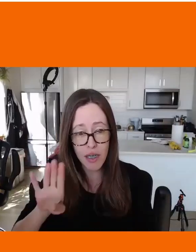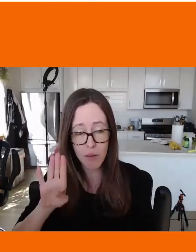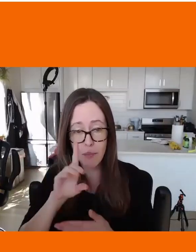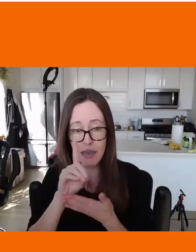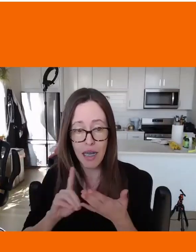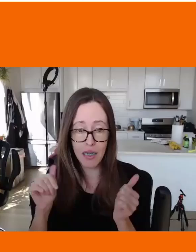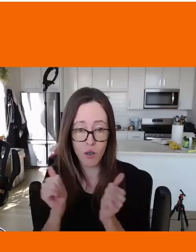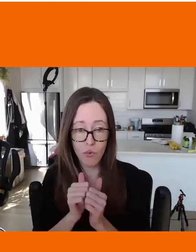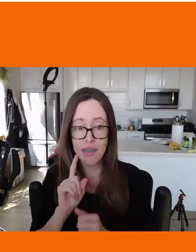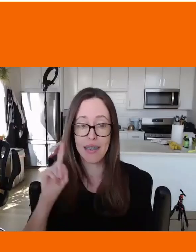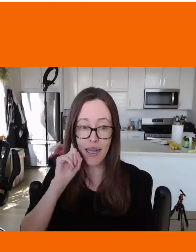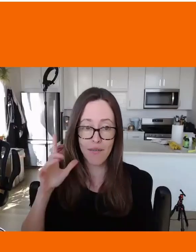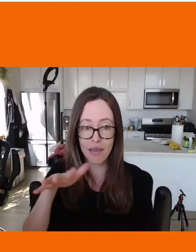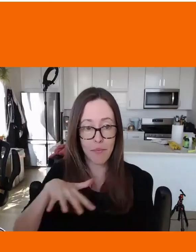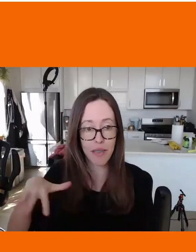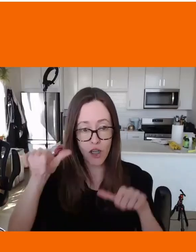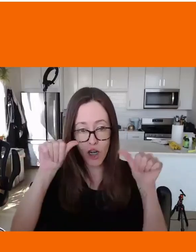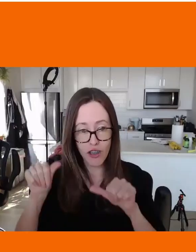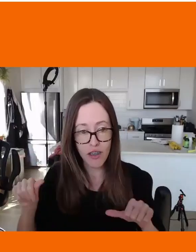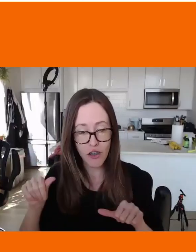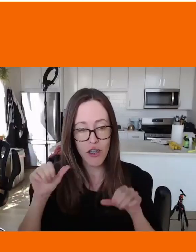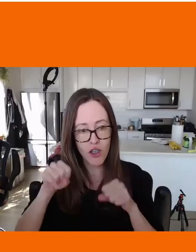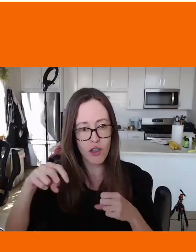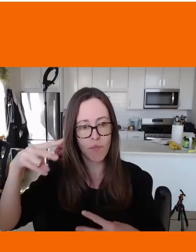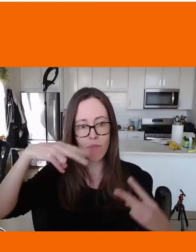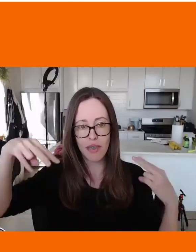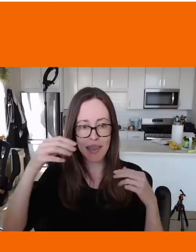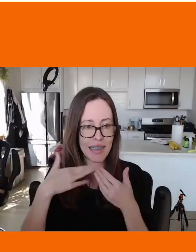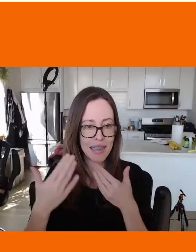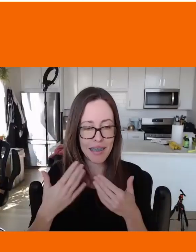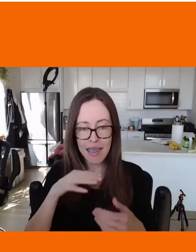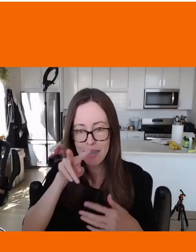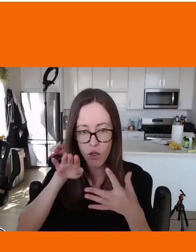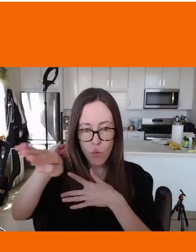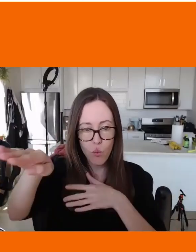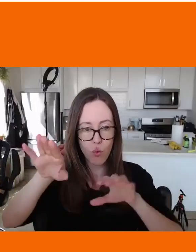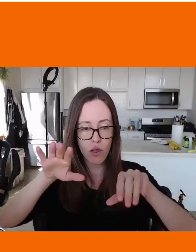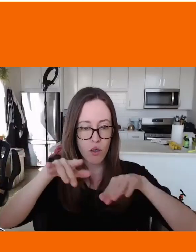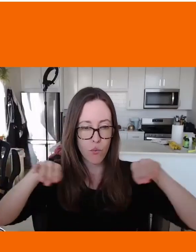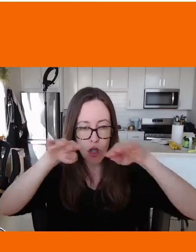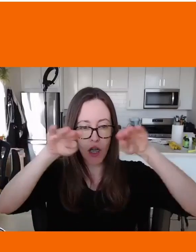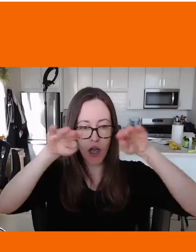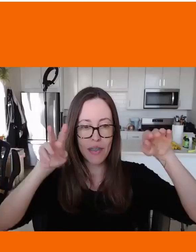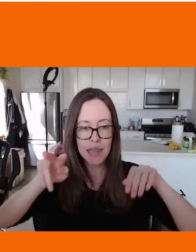This was the very first research lab that was designed with deaf space and deaf architecture in mind. So we had good sight lines throughout the lab,